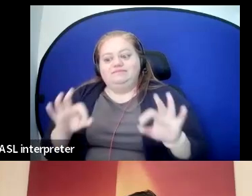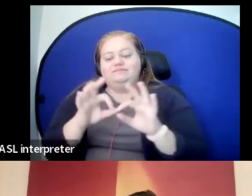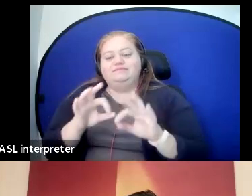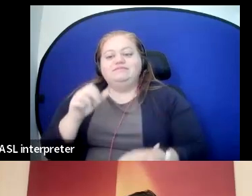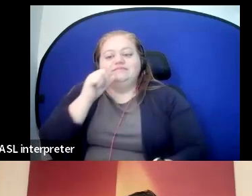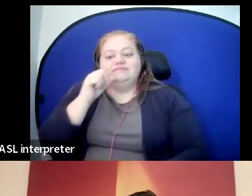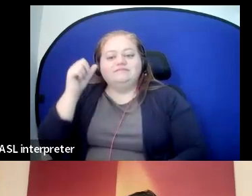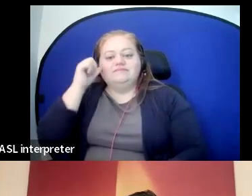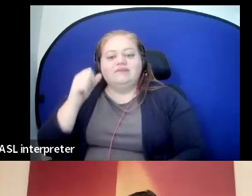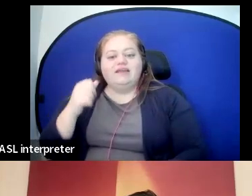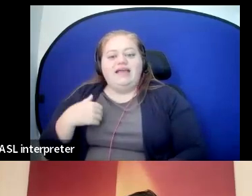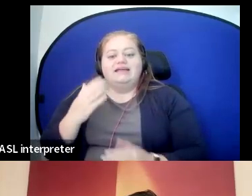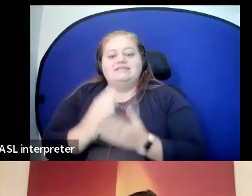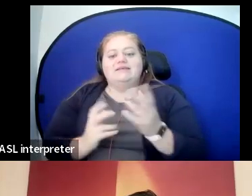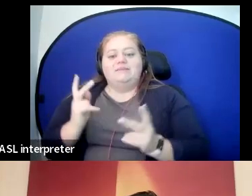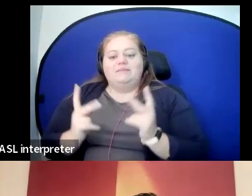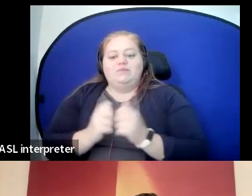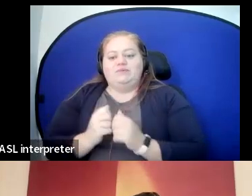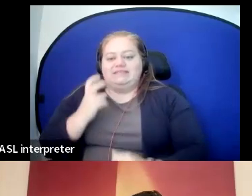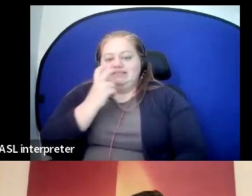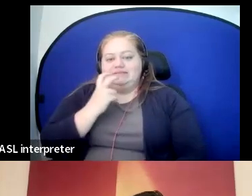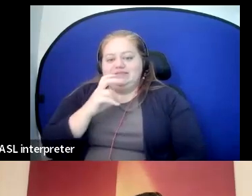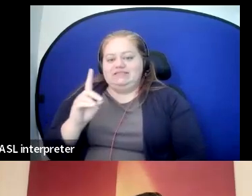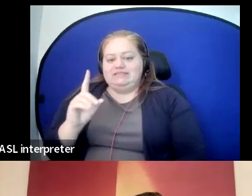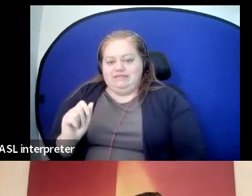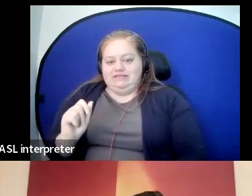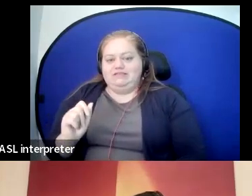with people with speech disabilities. And there we also-- we kind of came